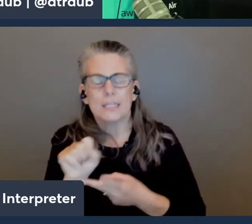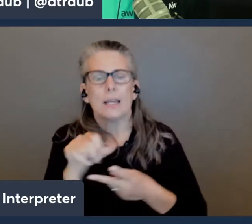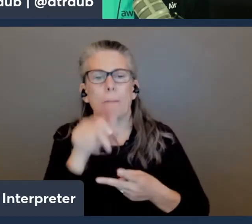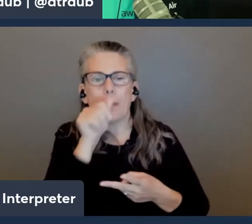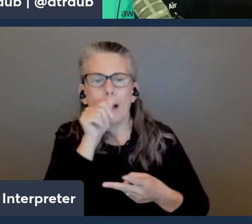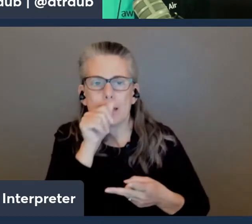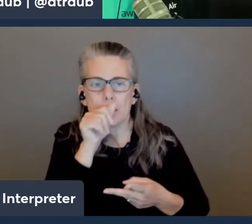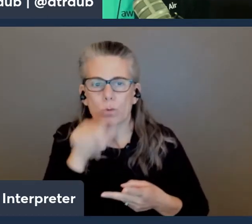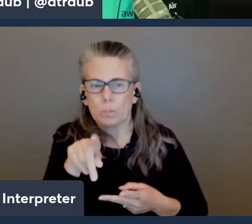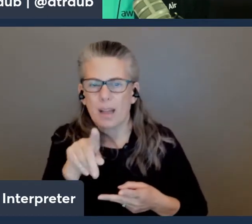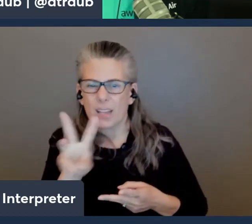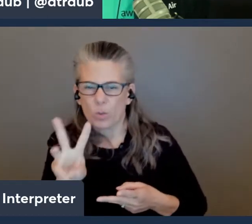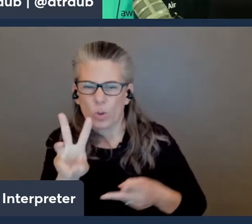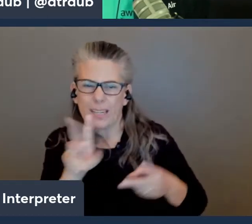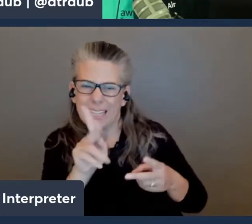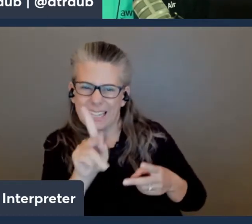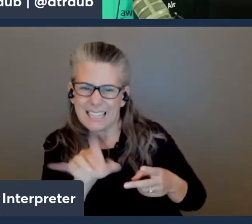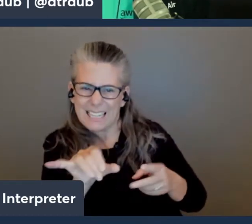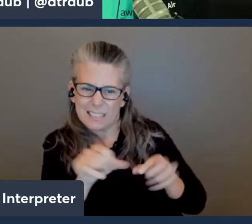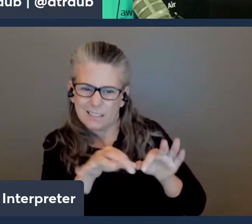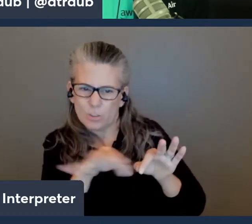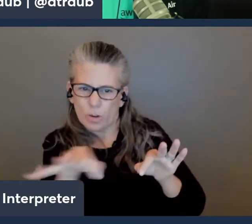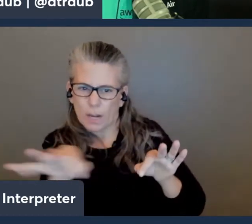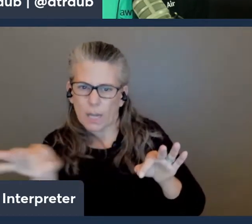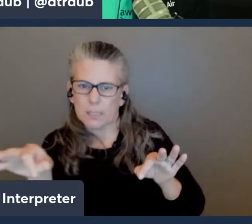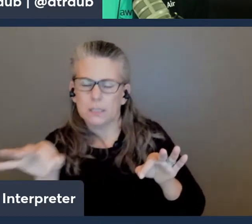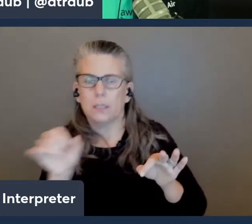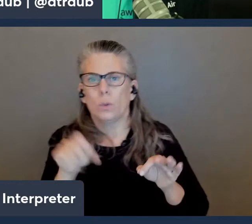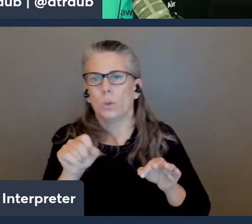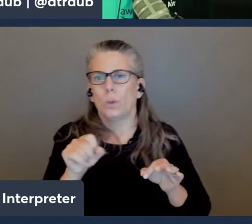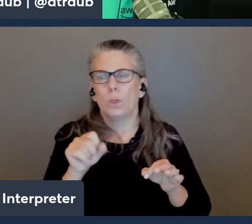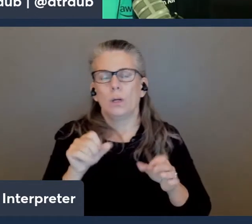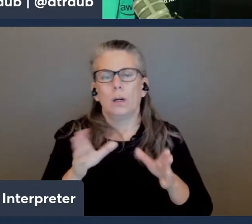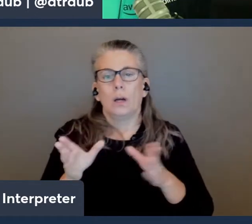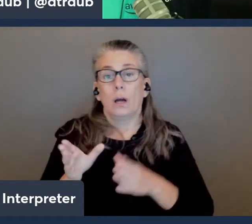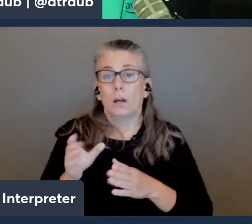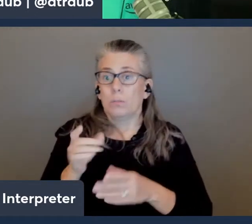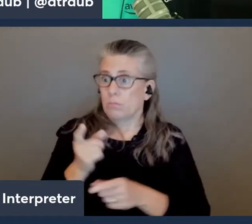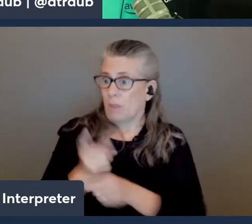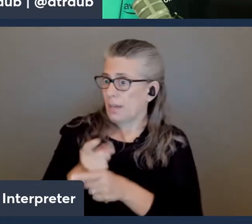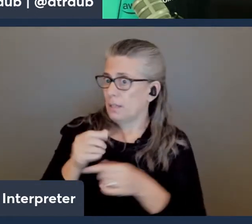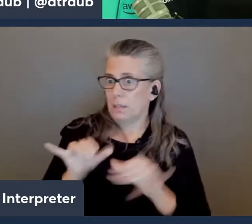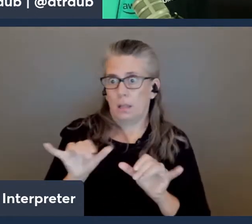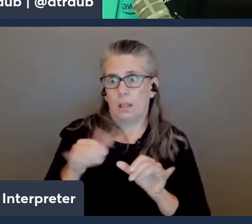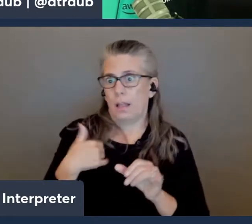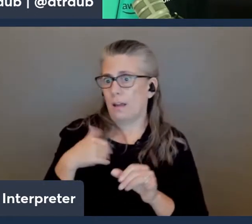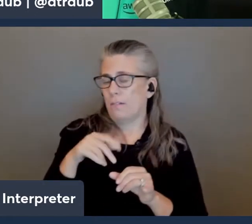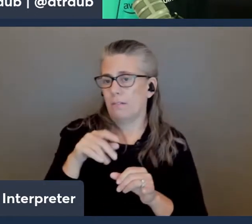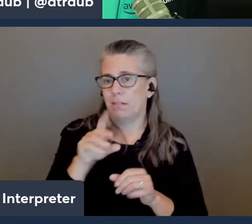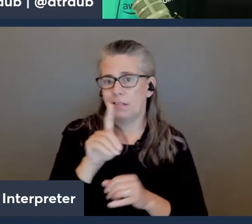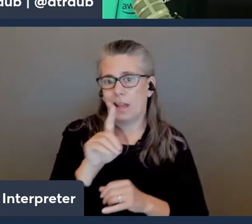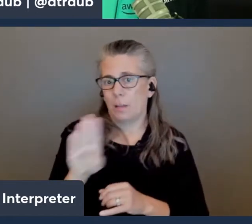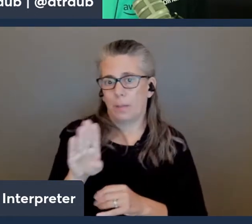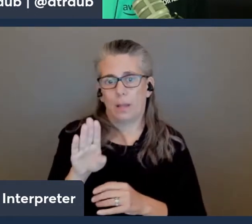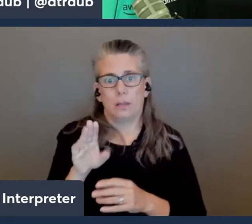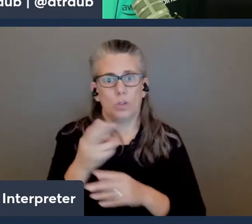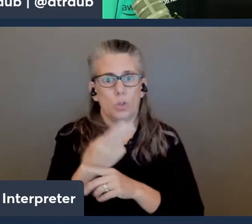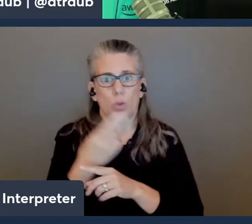Very often we still have very often, in many applications- Right. Database, a username/password combinations